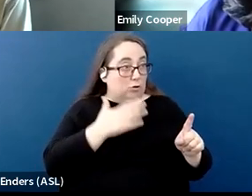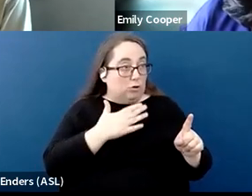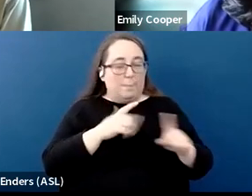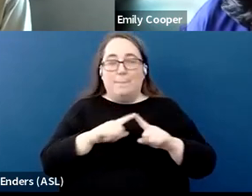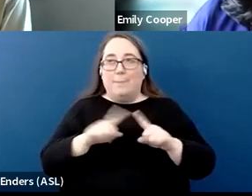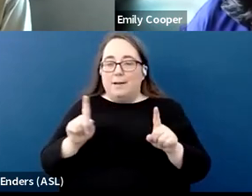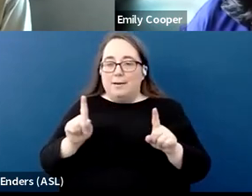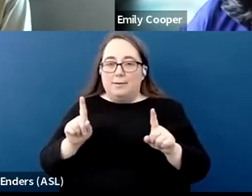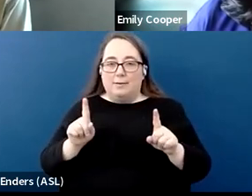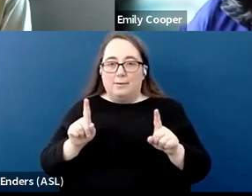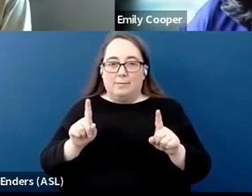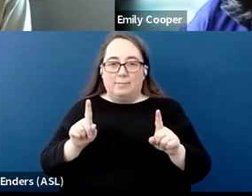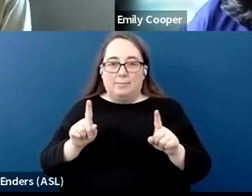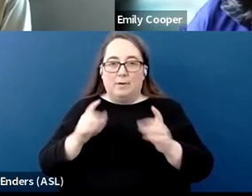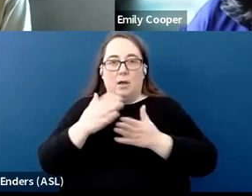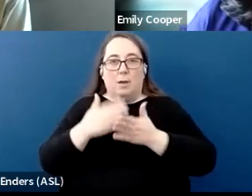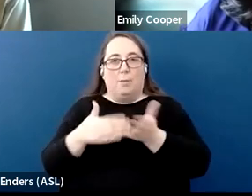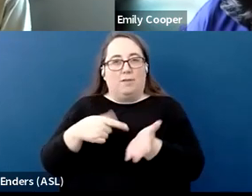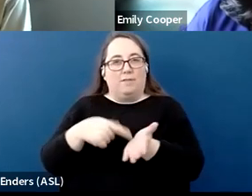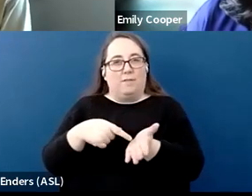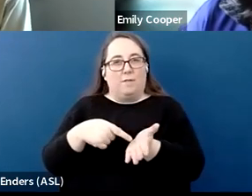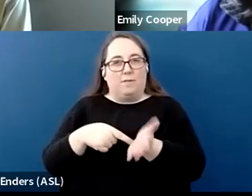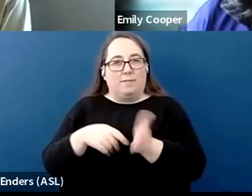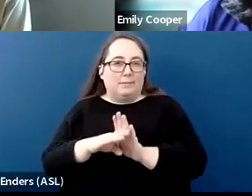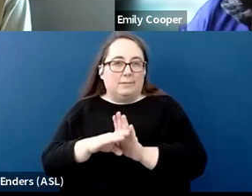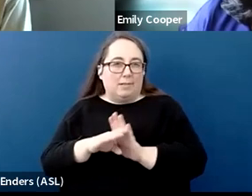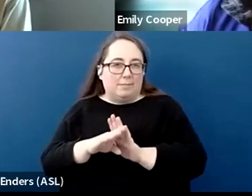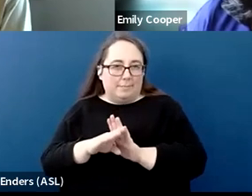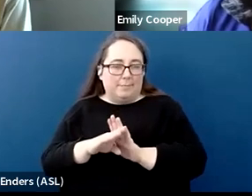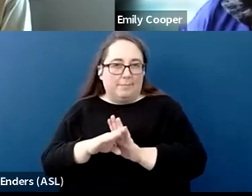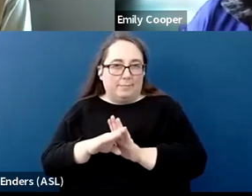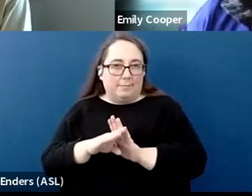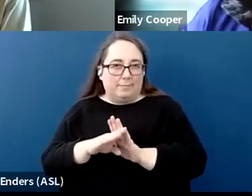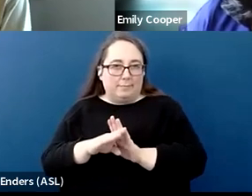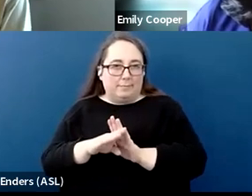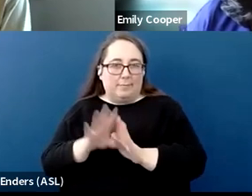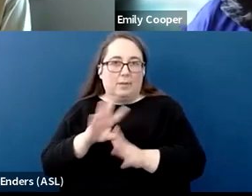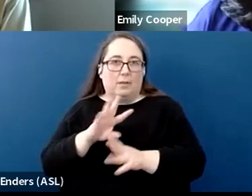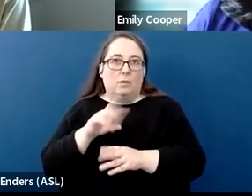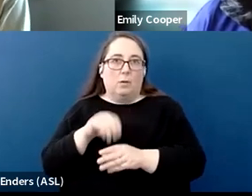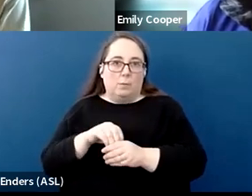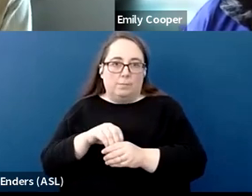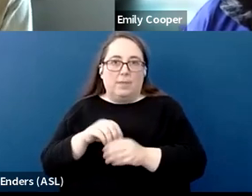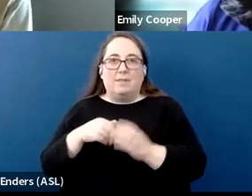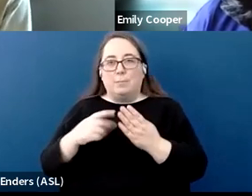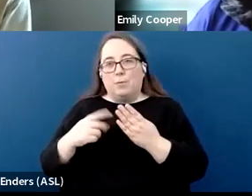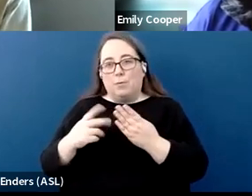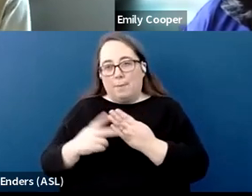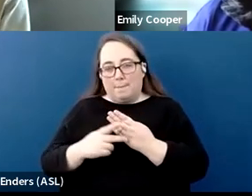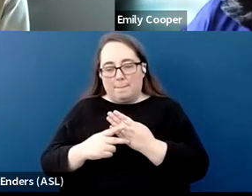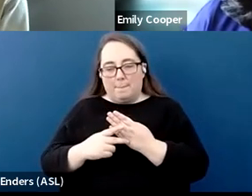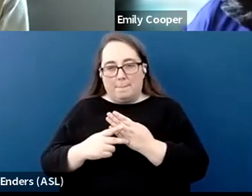exiting skilled nursing facilities is really imperative to be able to get people quickly into their own homes.